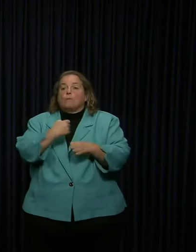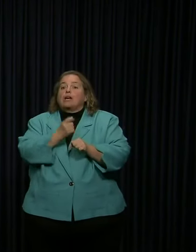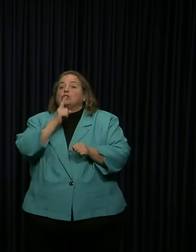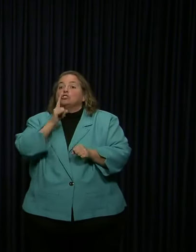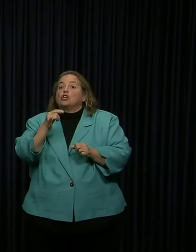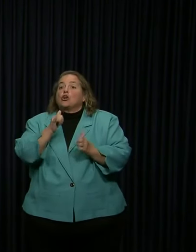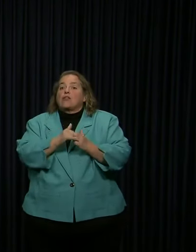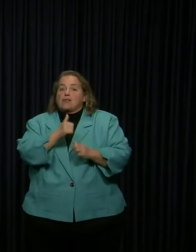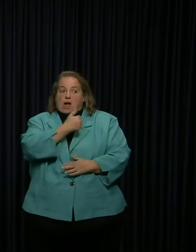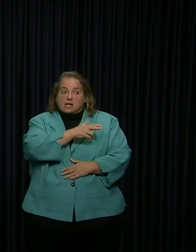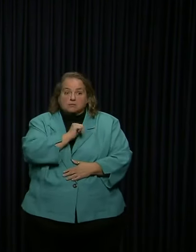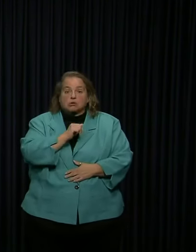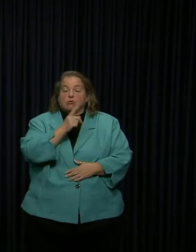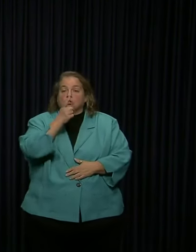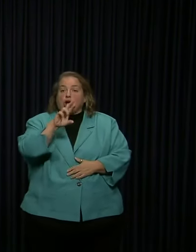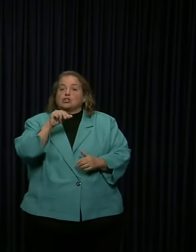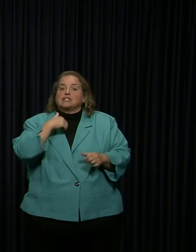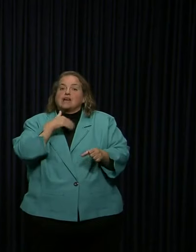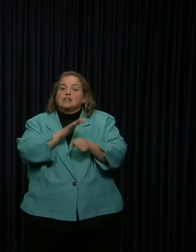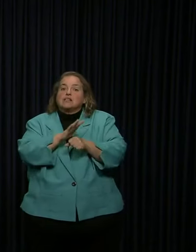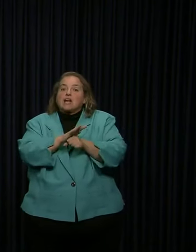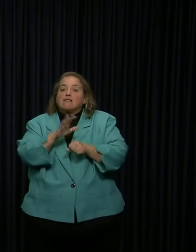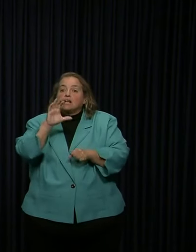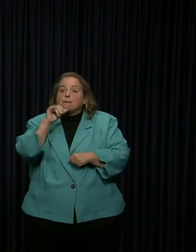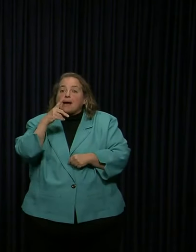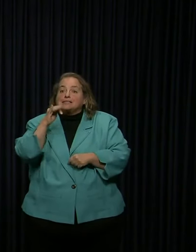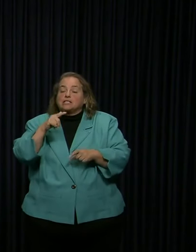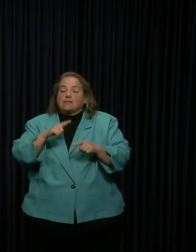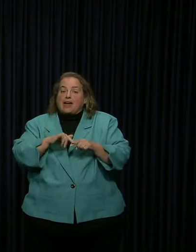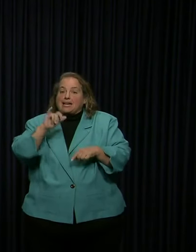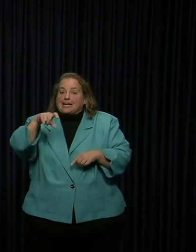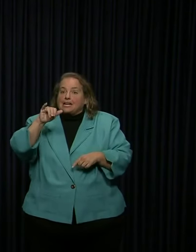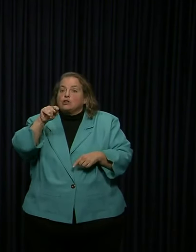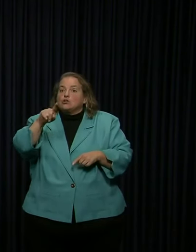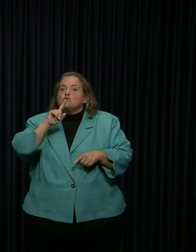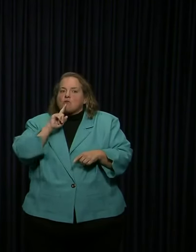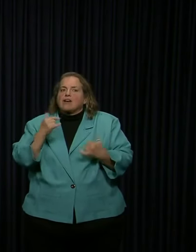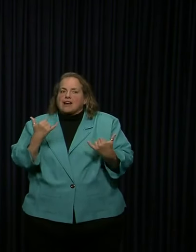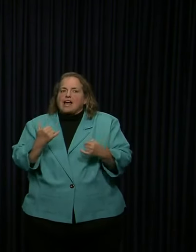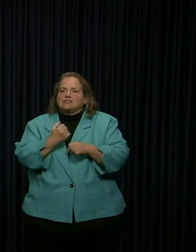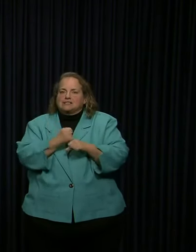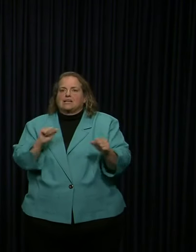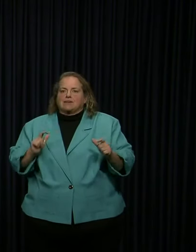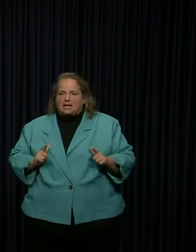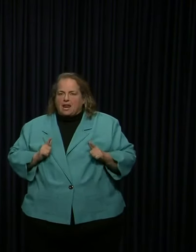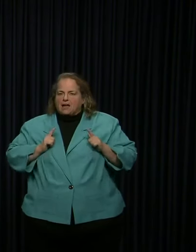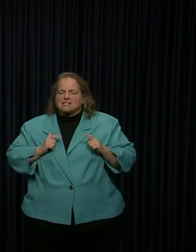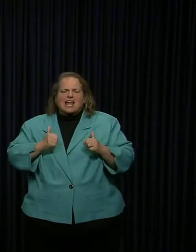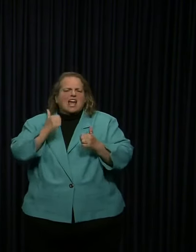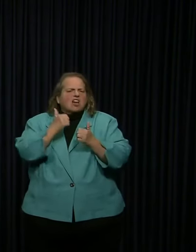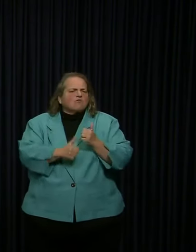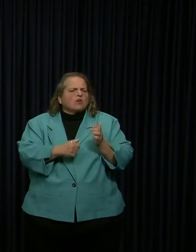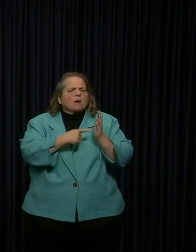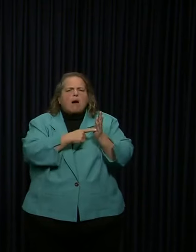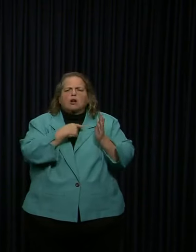FOLLOWING THESE RULES AND REGULATIONS AND NOT COULD BE 11,000 PLUS LIVES, AND I STILL